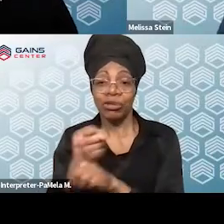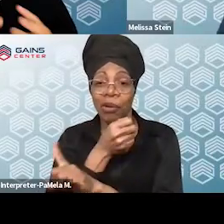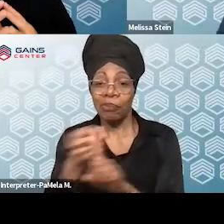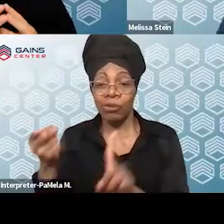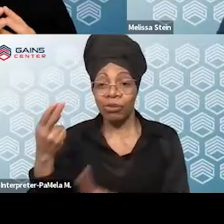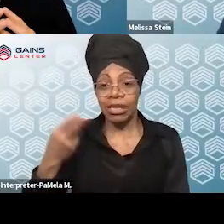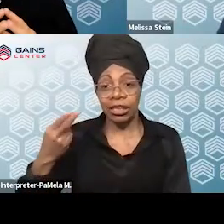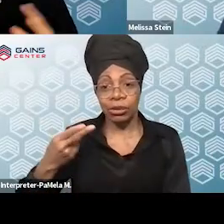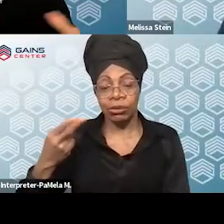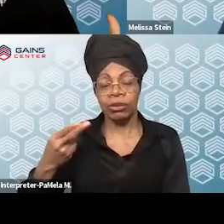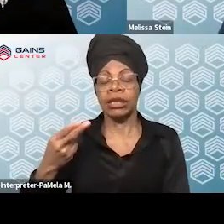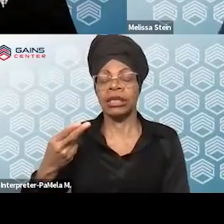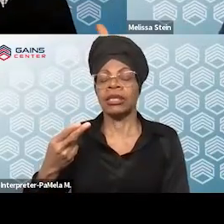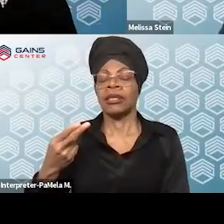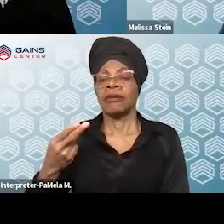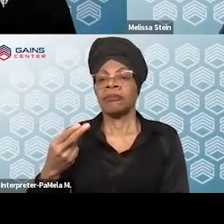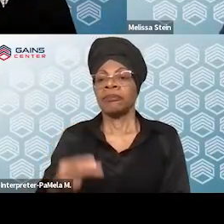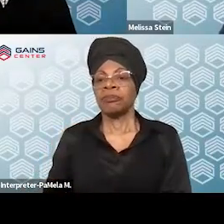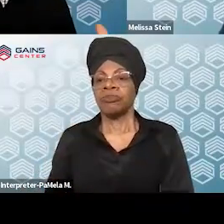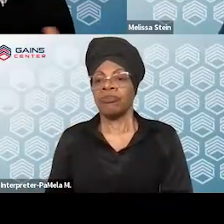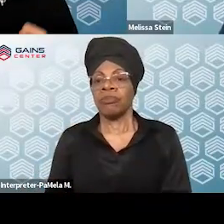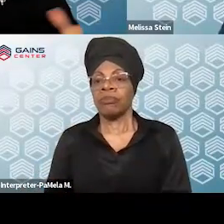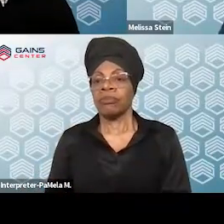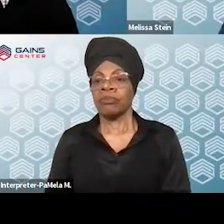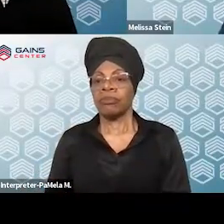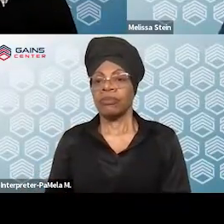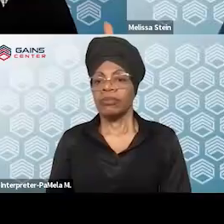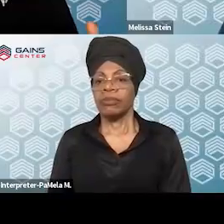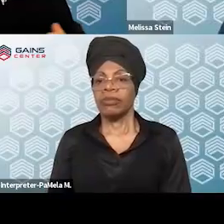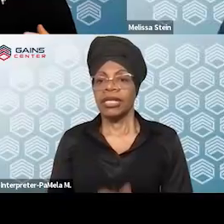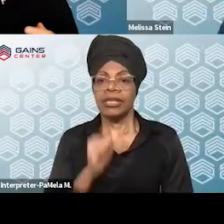that they do do not have to suffer